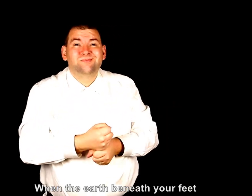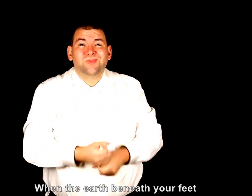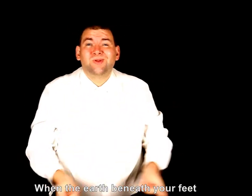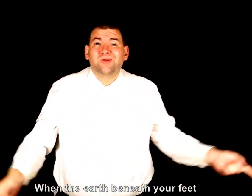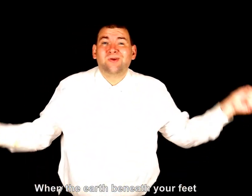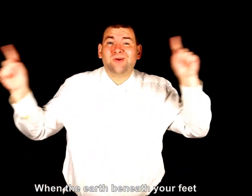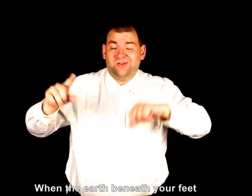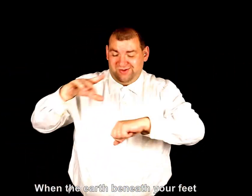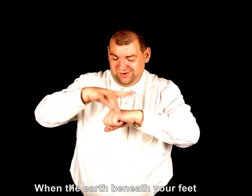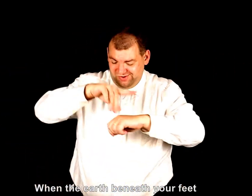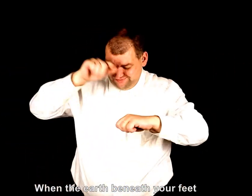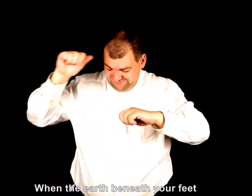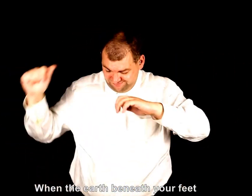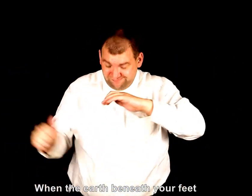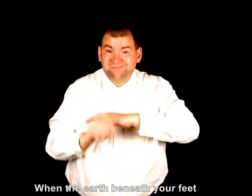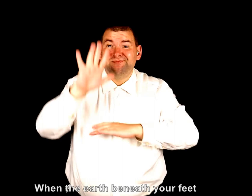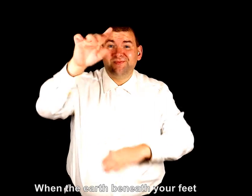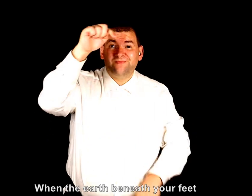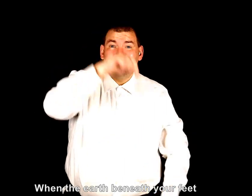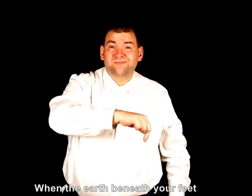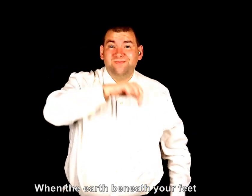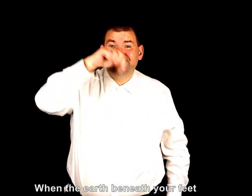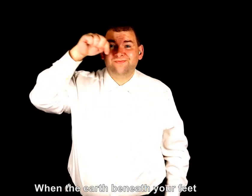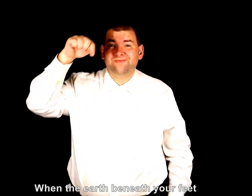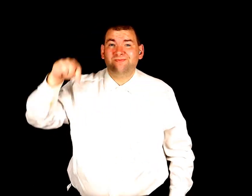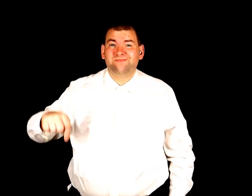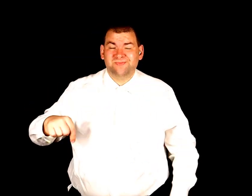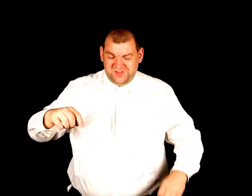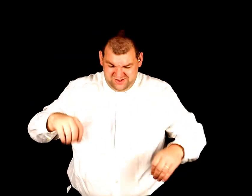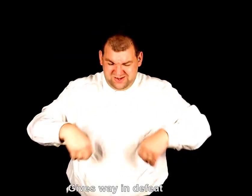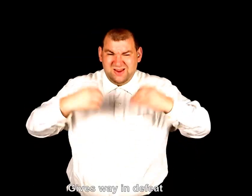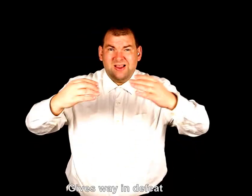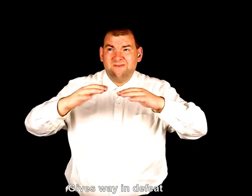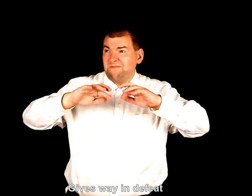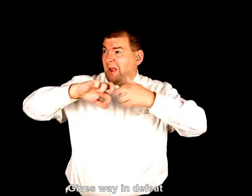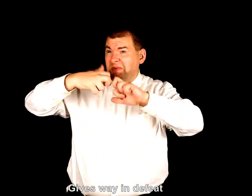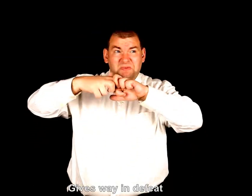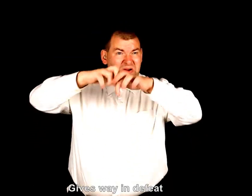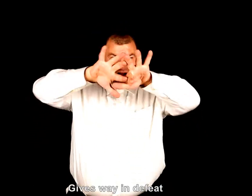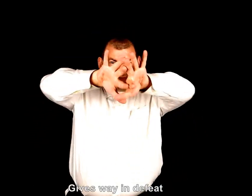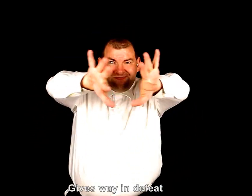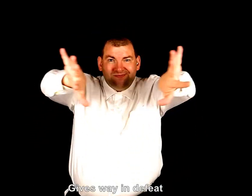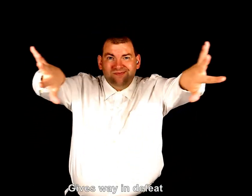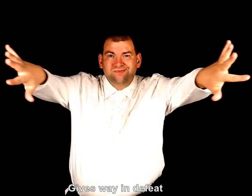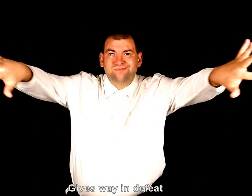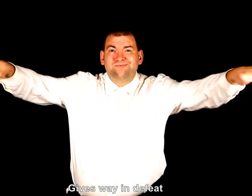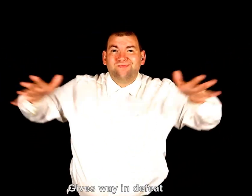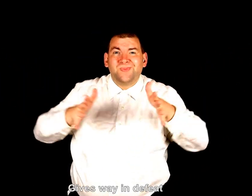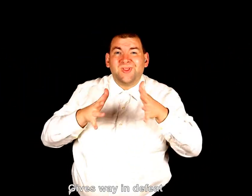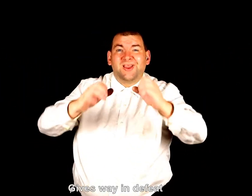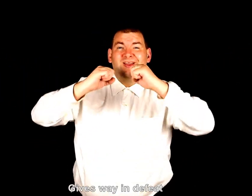When the earth beneath your feet Gives way in defeat